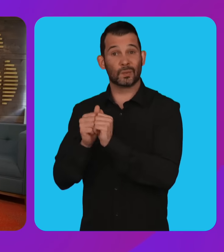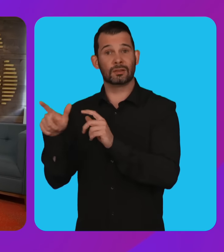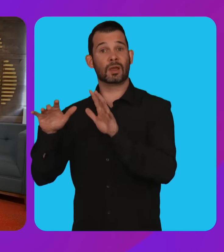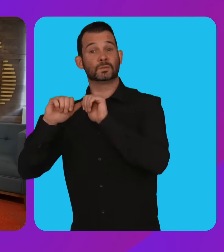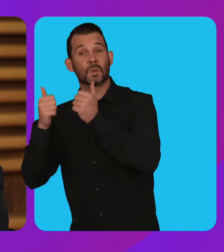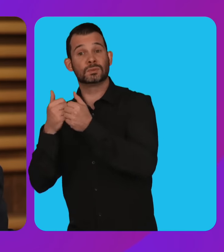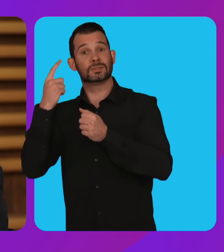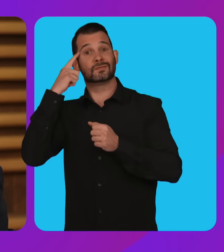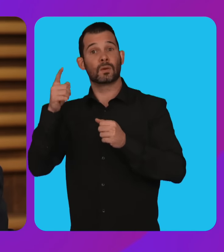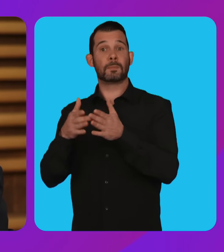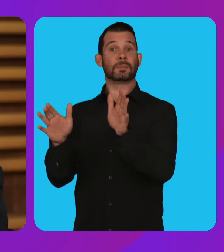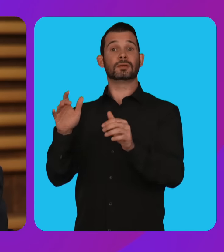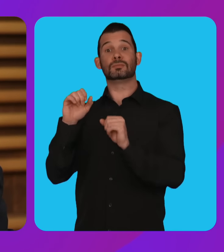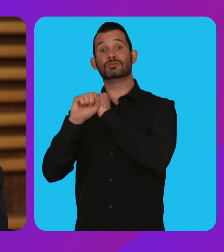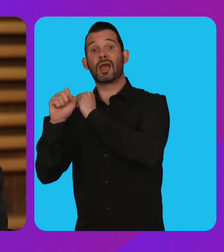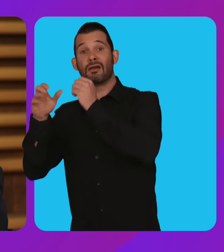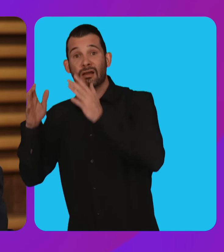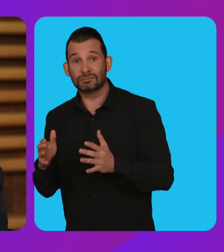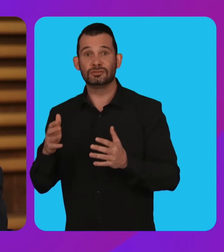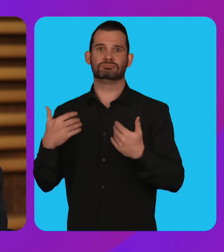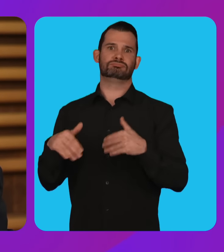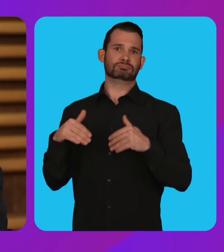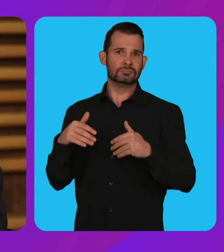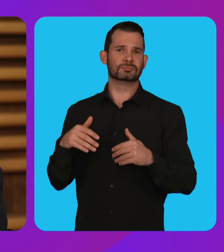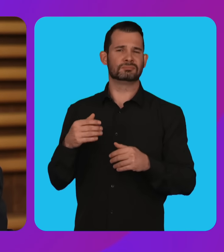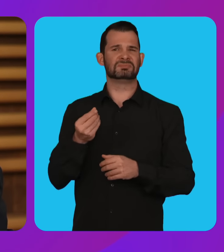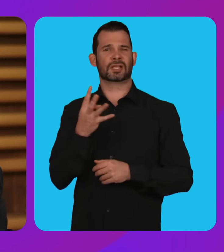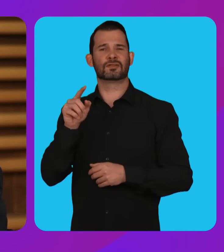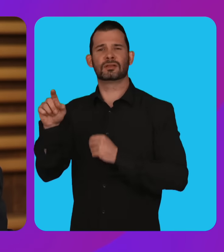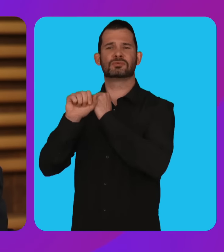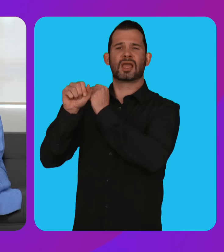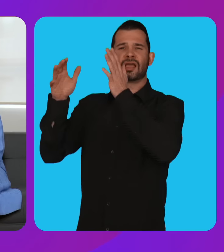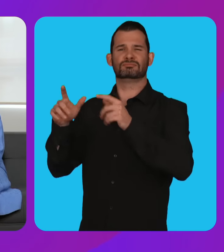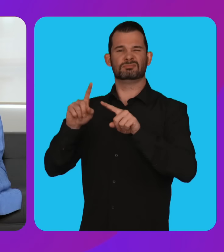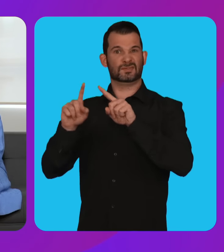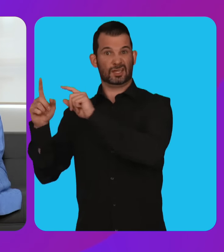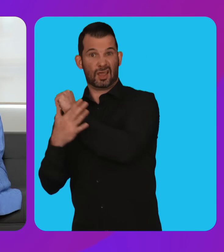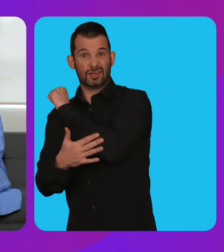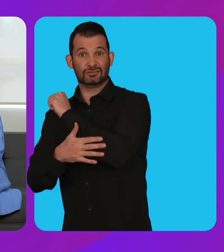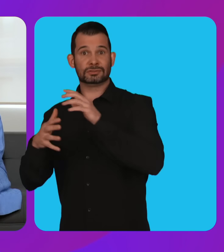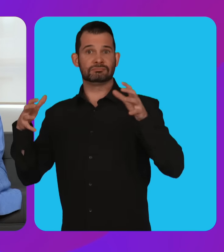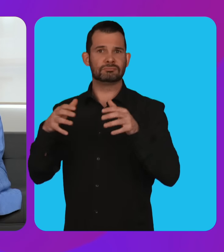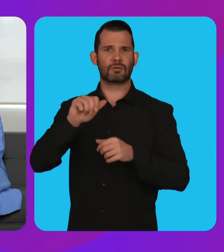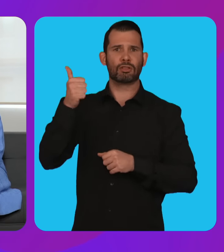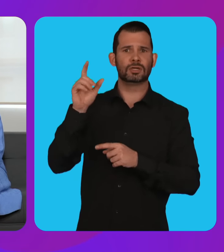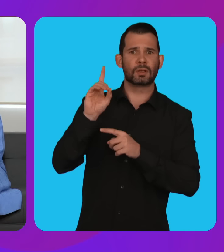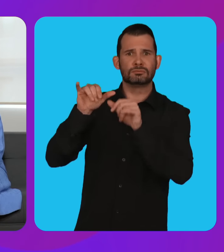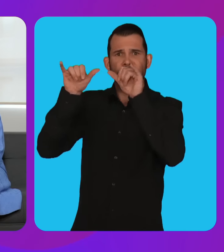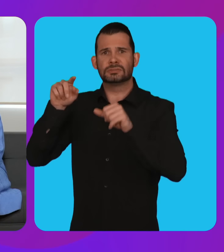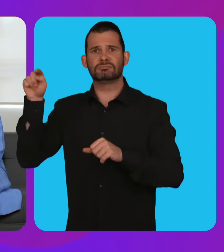with the Association of Public Broadcasters, so several broadcasters from different countries,